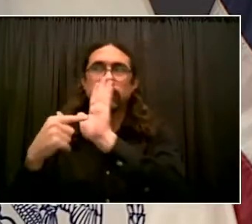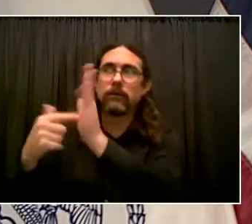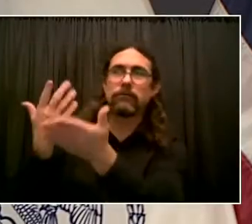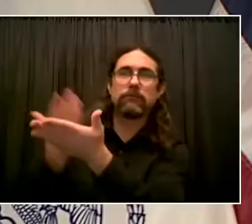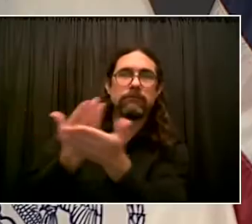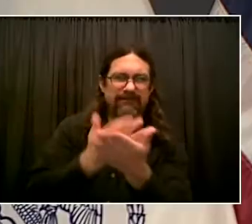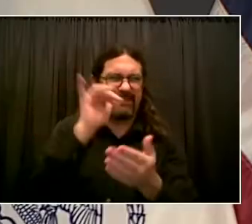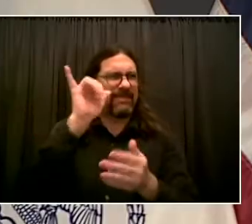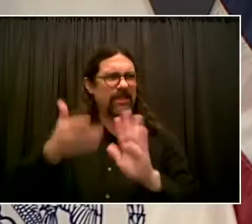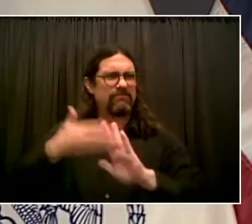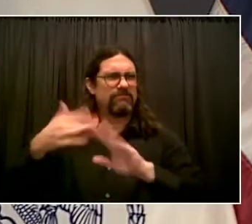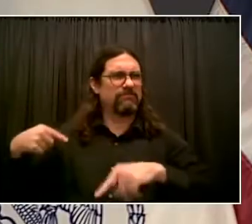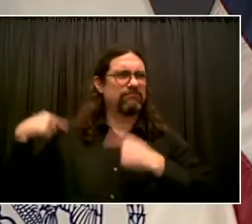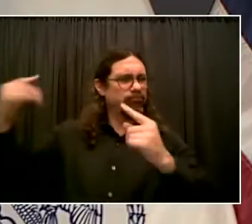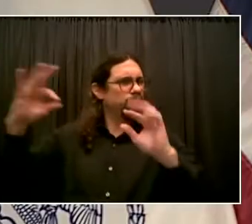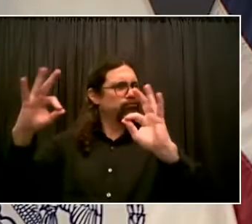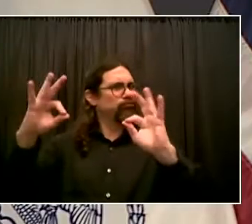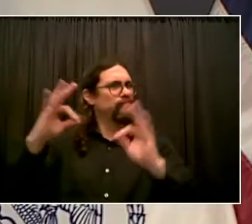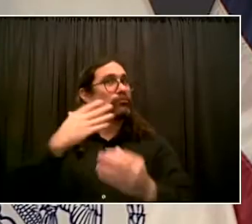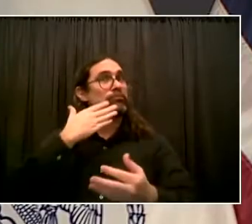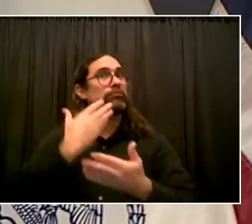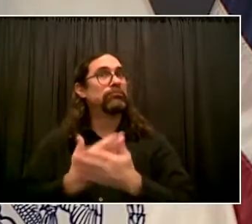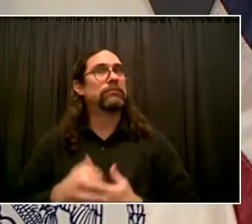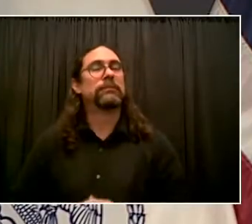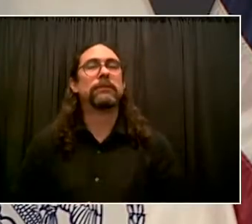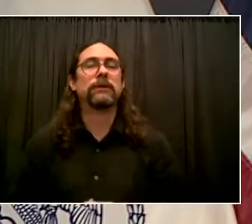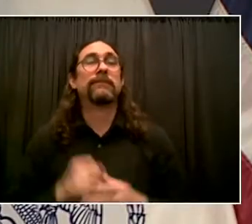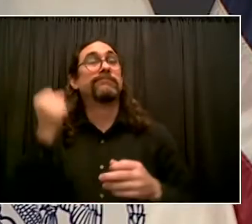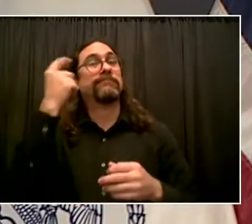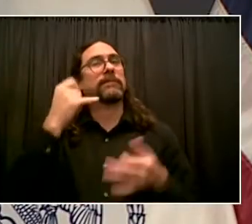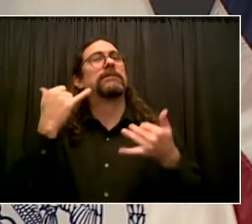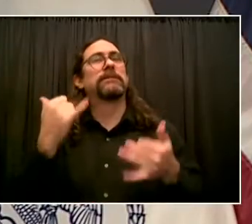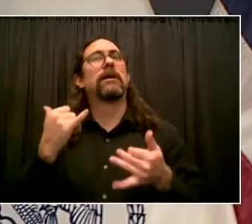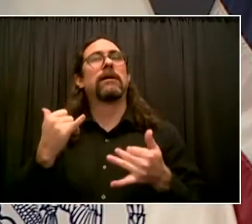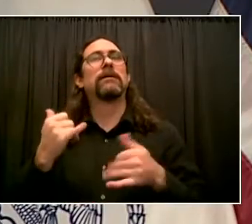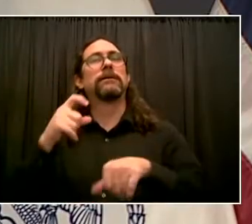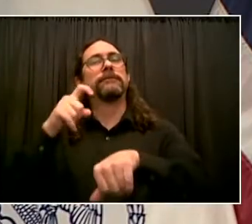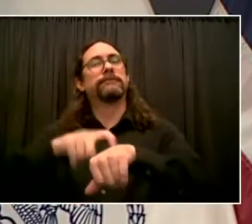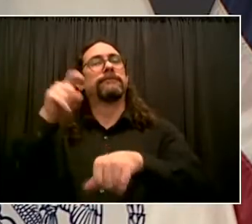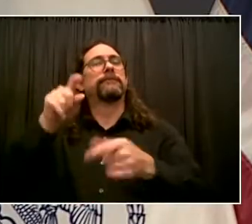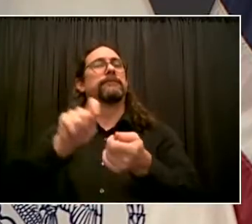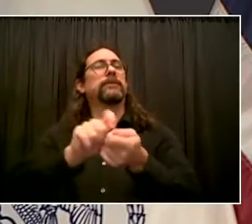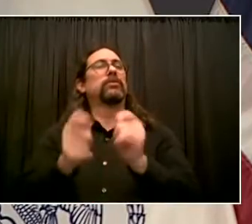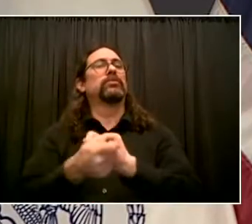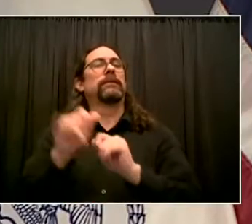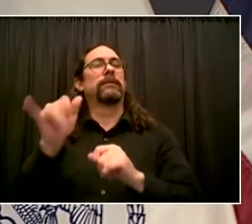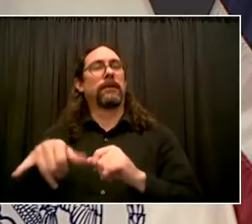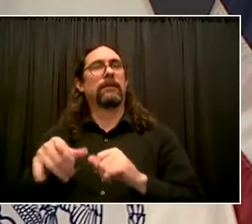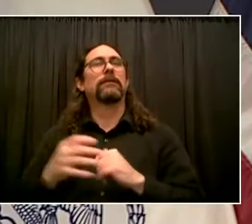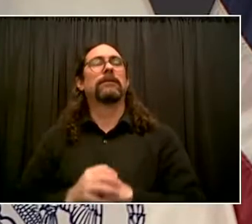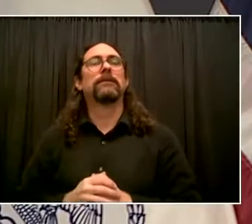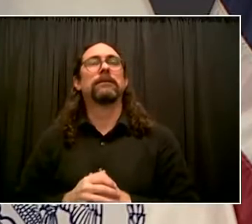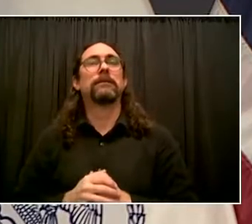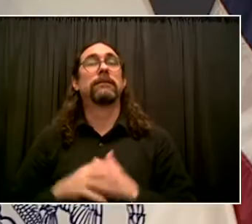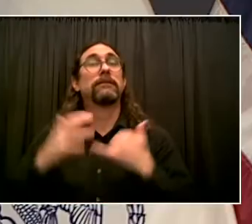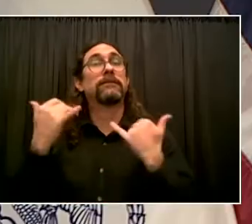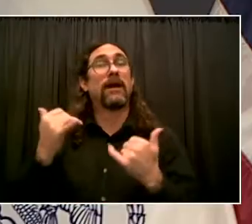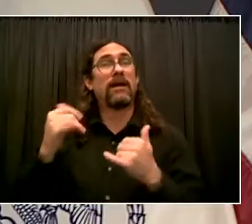A LOT OF CONCERN ABOUT IT IN THE BEGINNING, IN FACT, IT IS BEEN CRAOSTHS-E-BOARD SUCCESS WITH VERY FEW PROBLEMS, THERE HAVE BEEN A FEW CHALLENS GEBUT NOT MANY. WE ARE OGING TO DEEPEN THAT